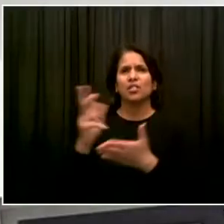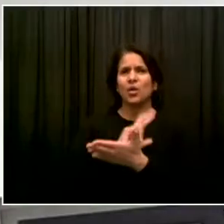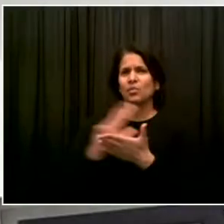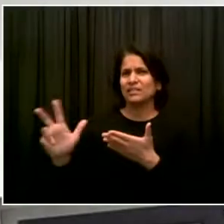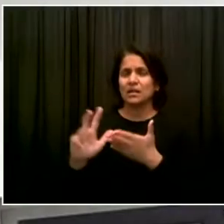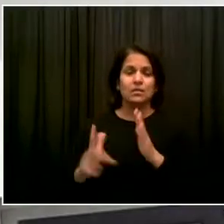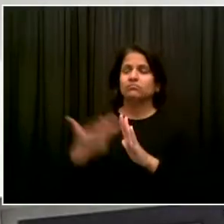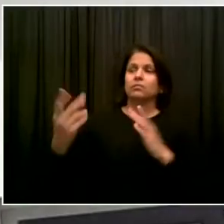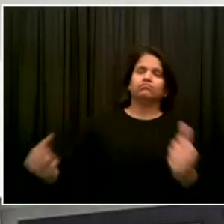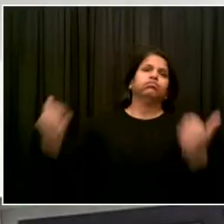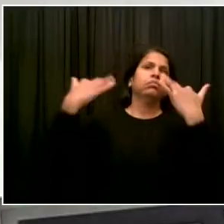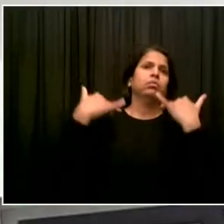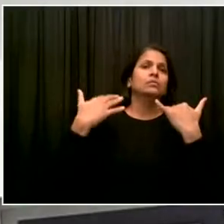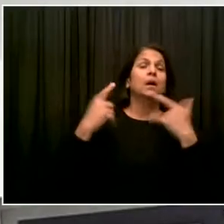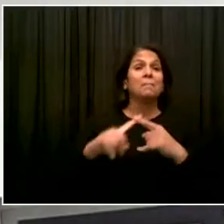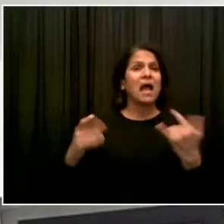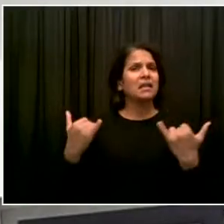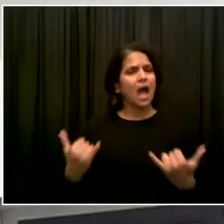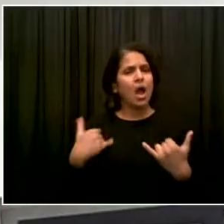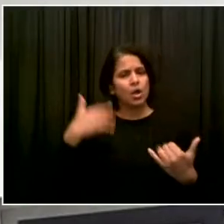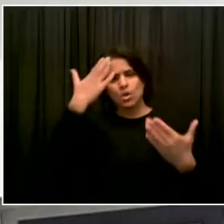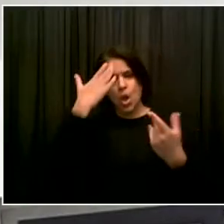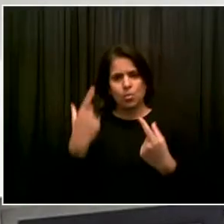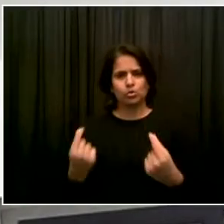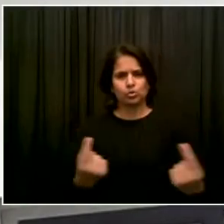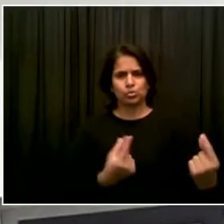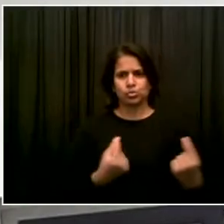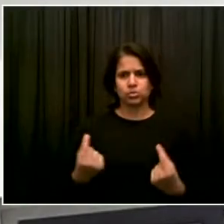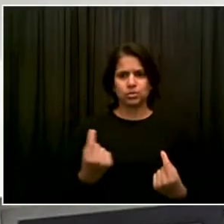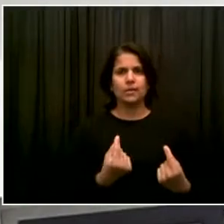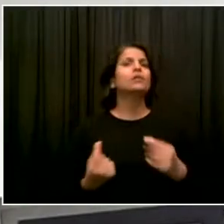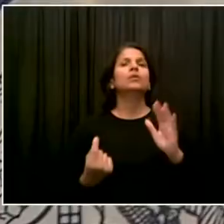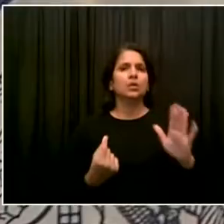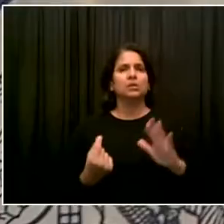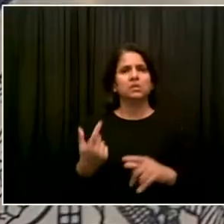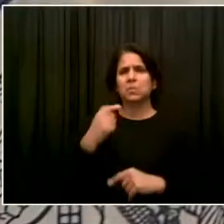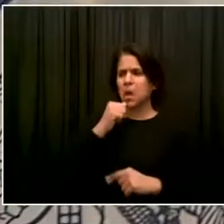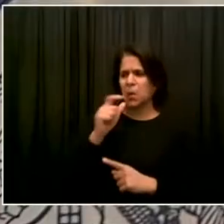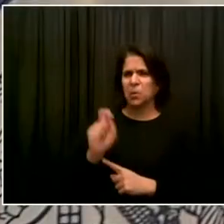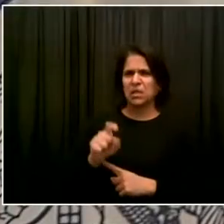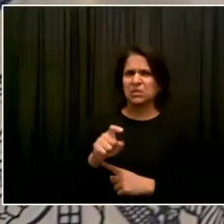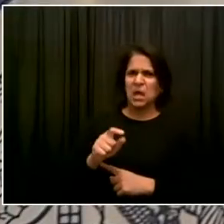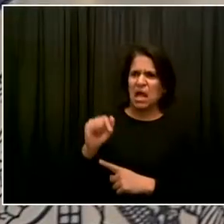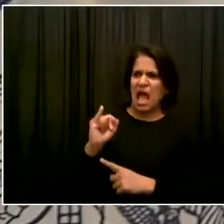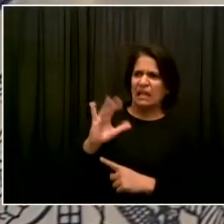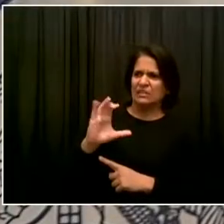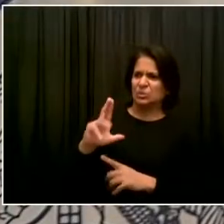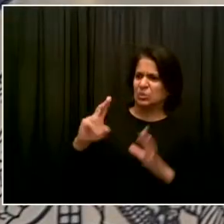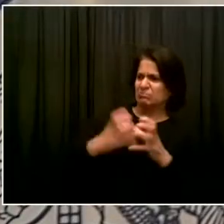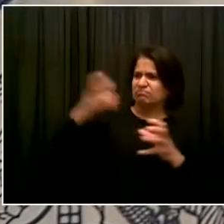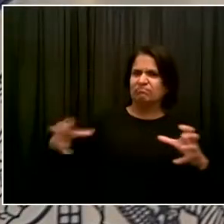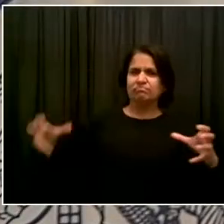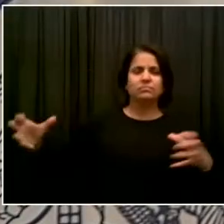AND WE KNOW HW O TO DO THIS AND IF WE HAVE TO DO IT, WE WILL PICK BUT SO FAR IT LOOKS LIKE IT WILL NOT BE